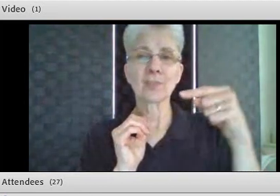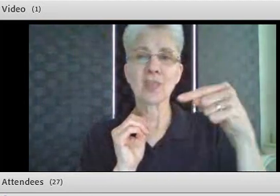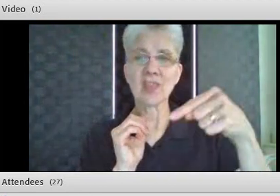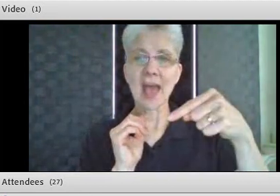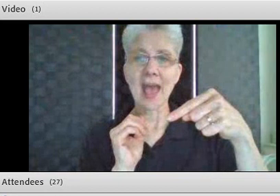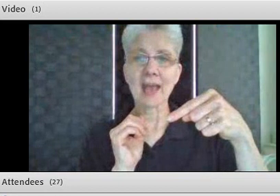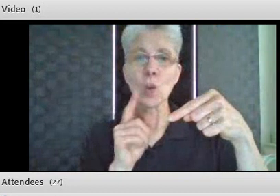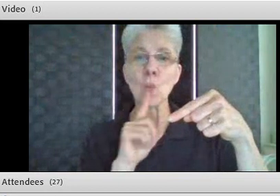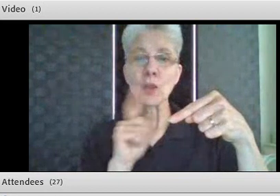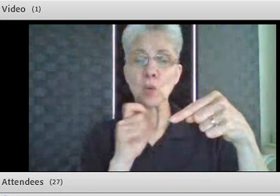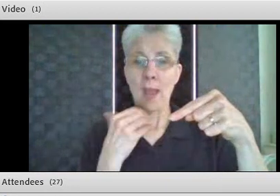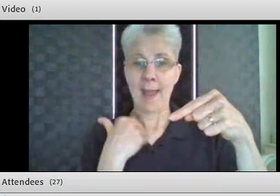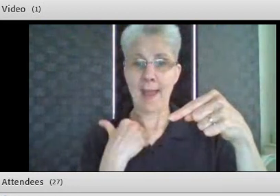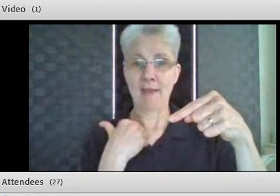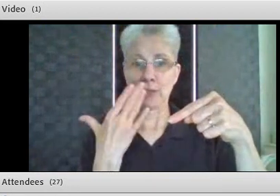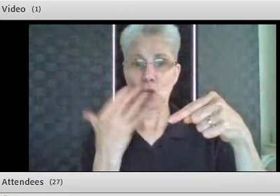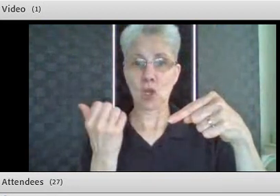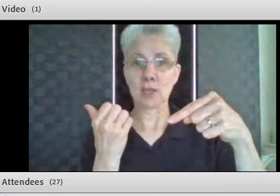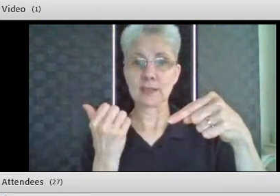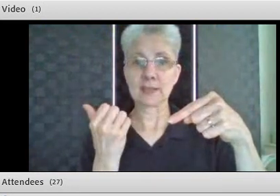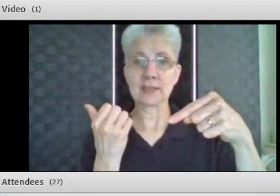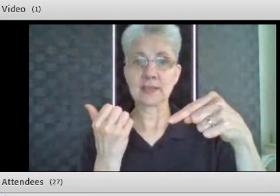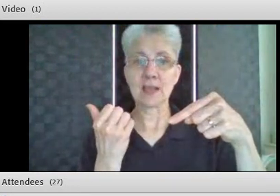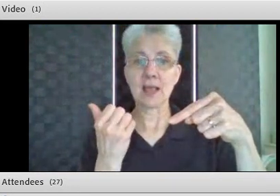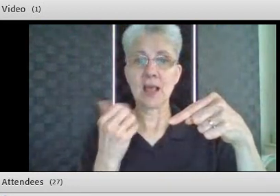So the -- It goes like this,